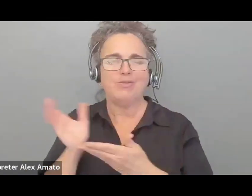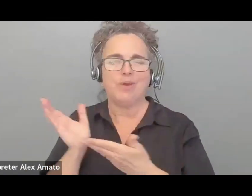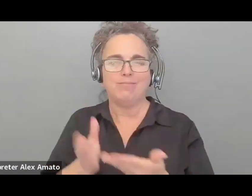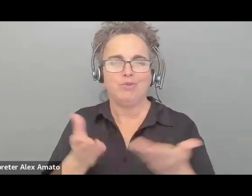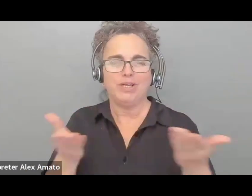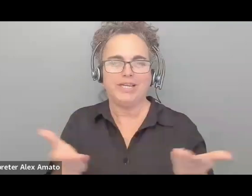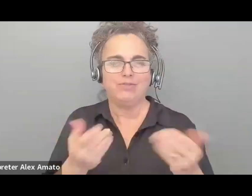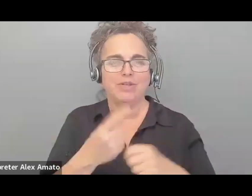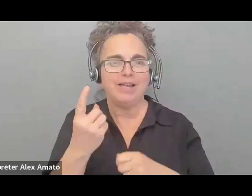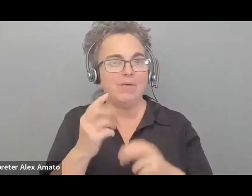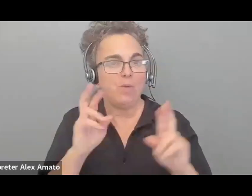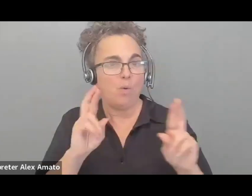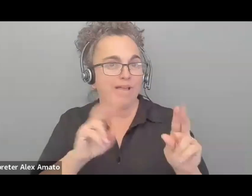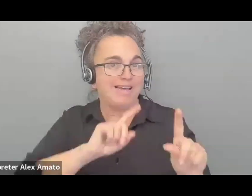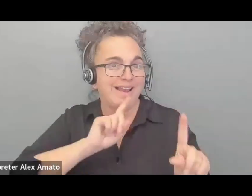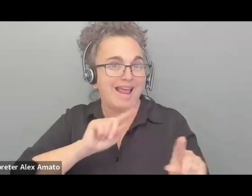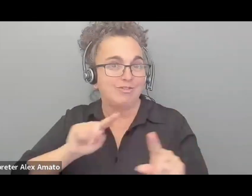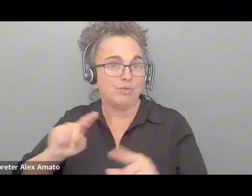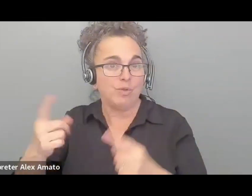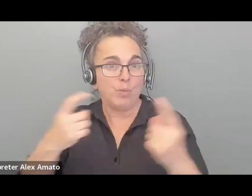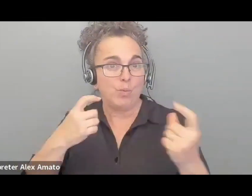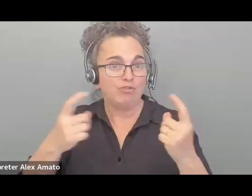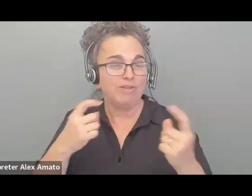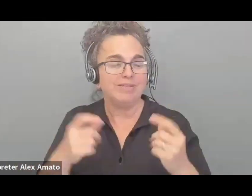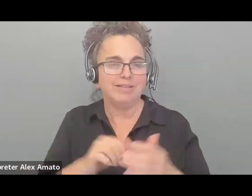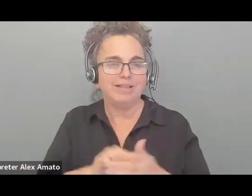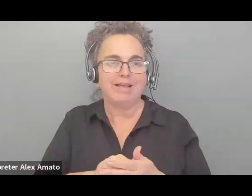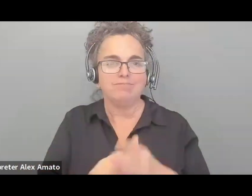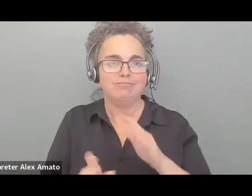of the questions that come through. Some of the things that we do as part